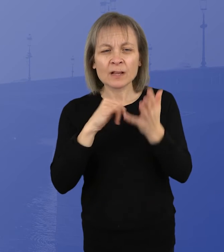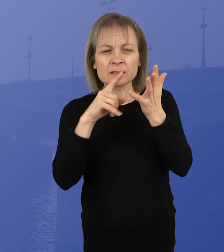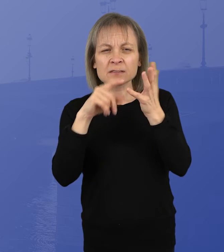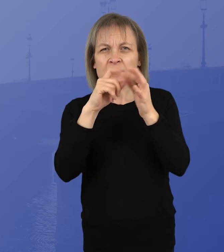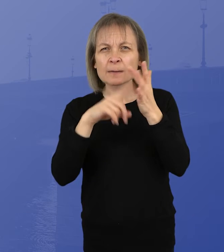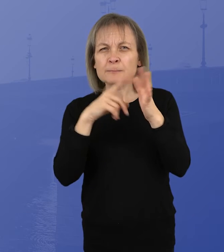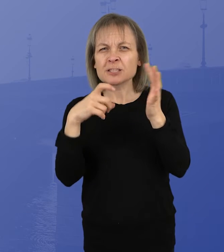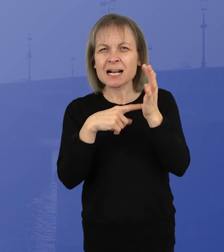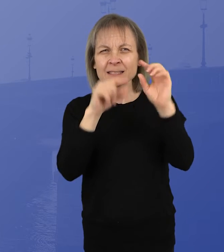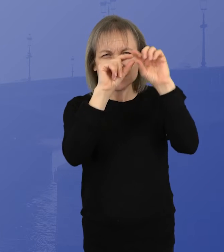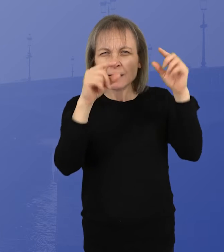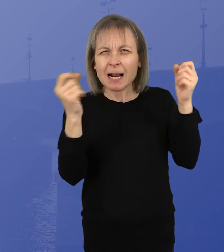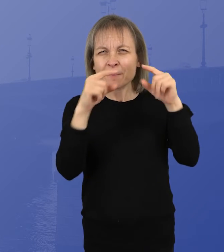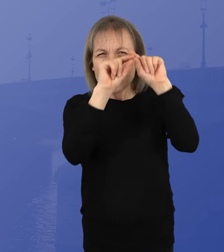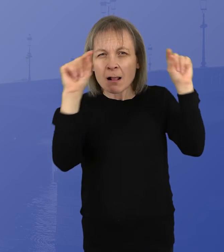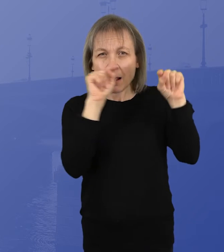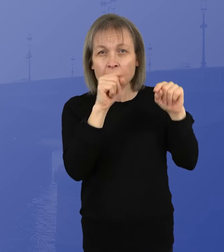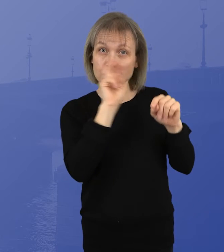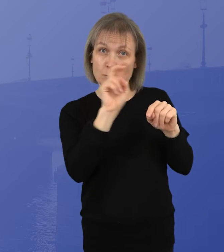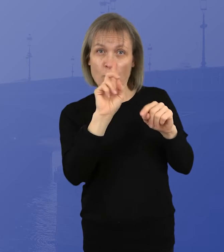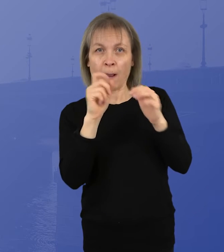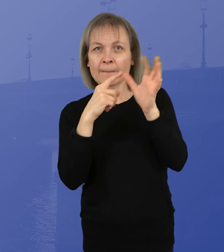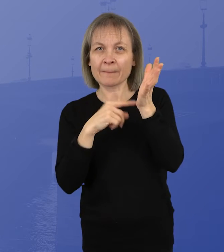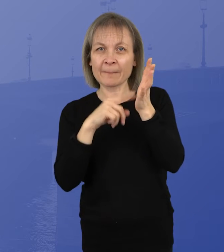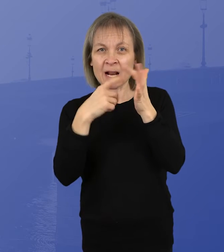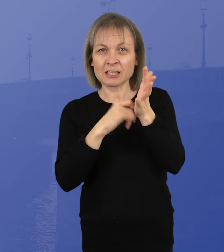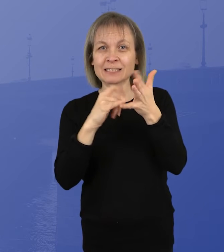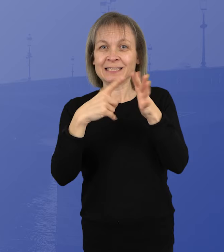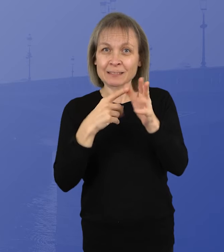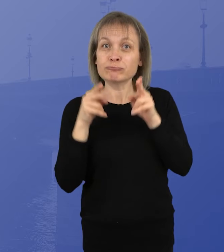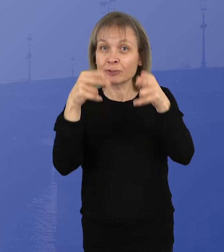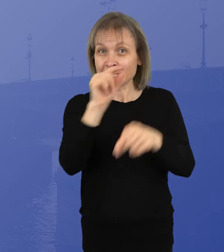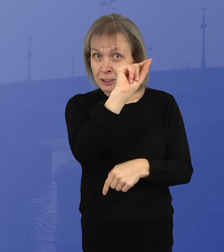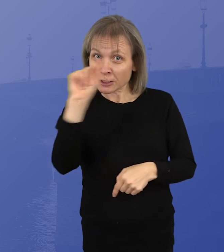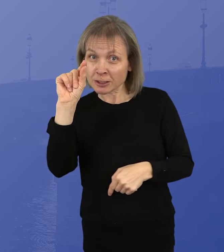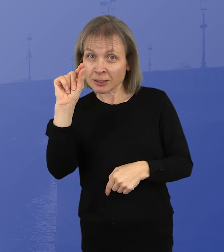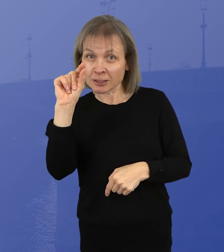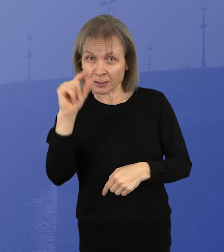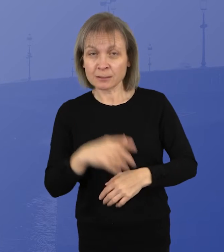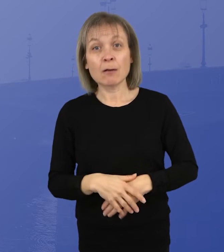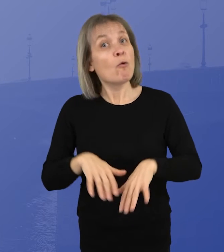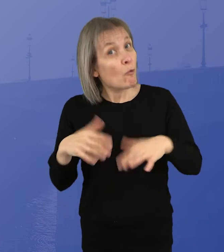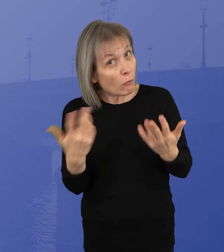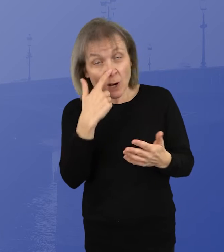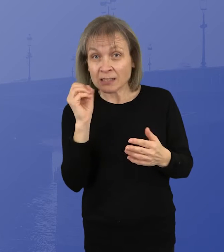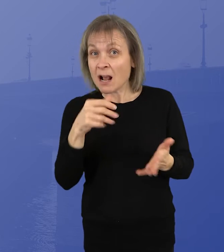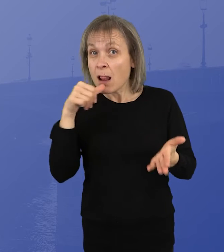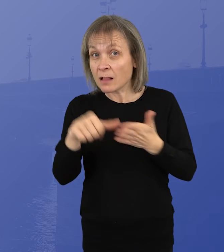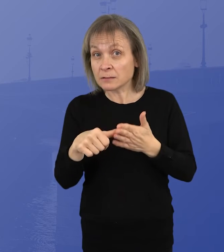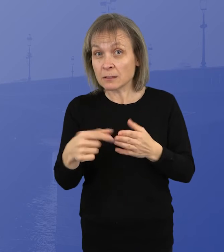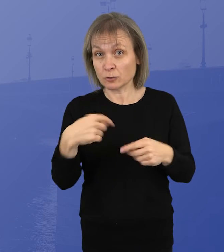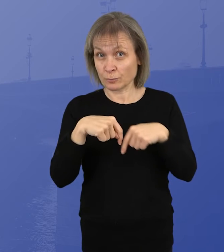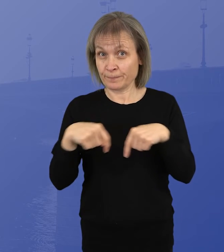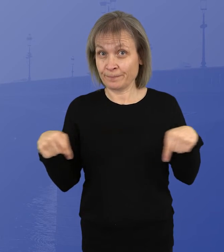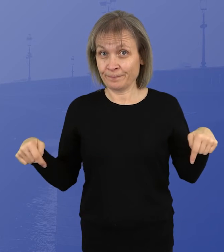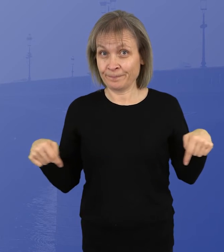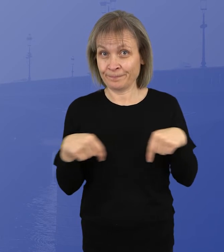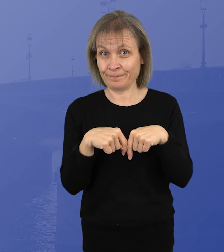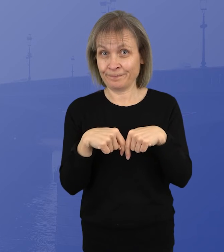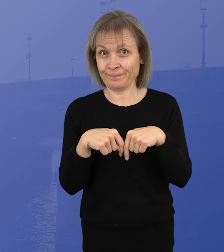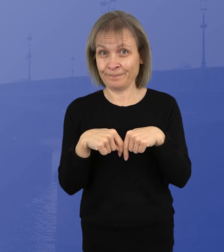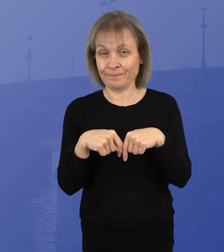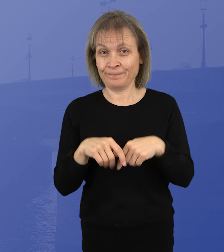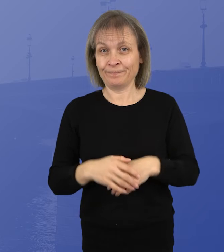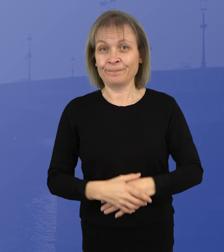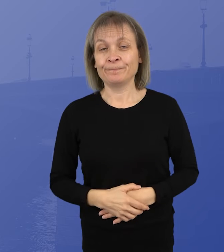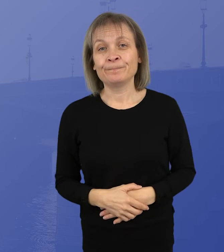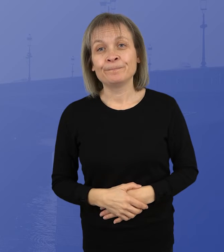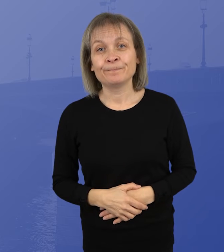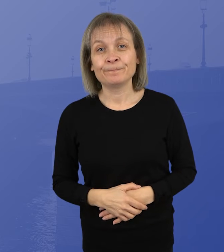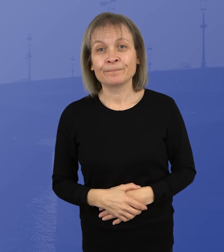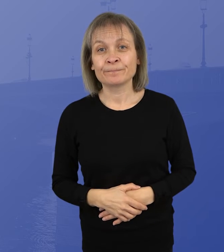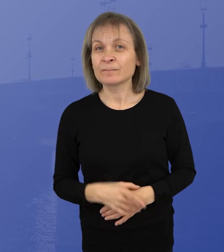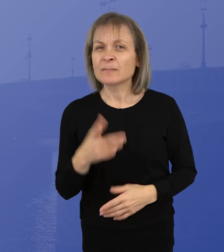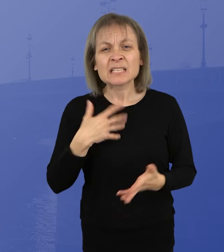as the subject of your email or send a letter to FREEPOST TFL HAVE YOUR SAY (Battersea Bridge).